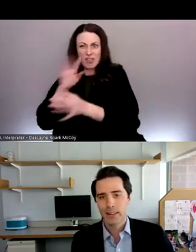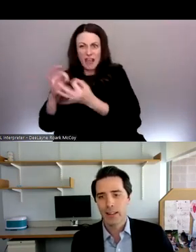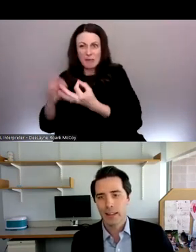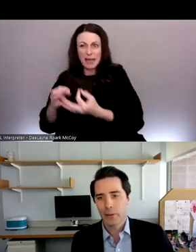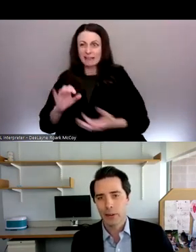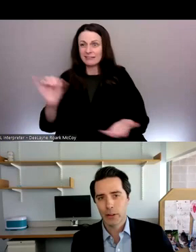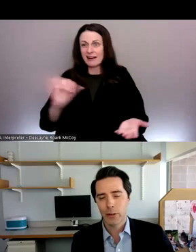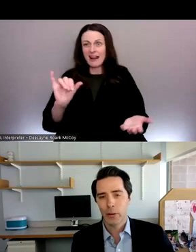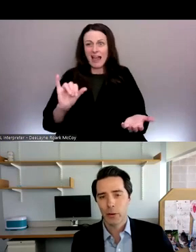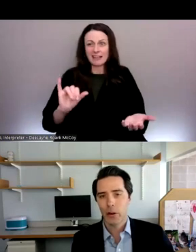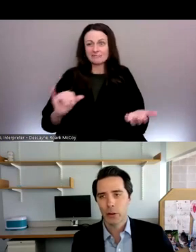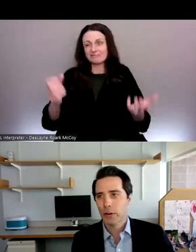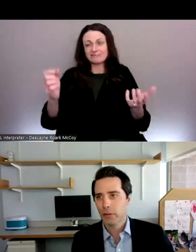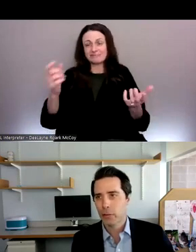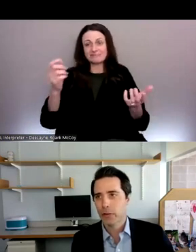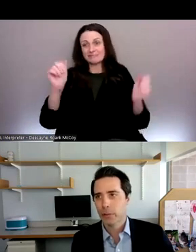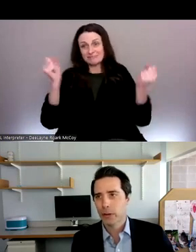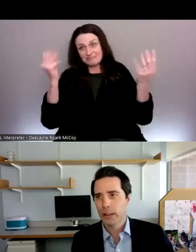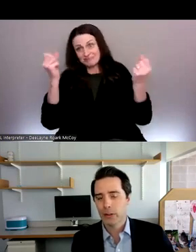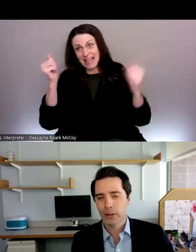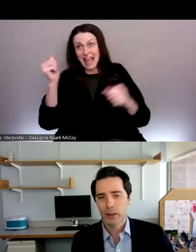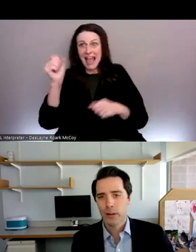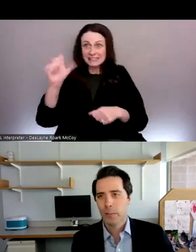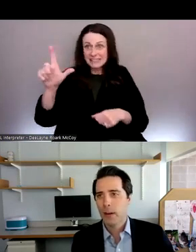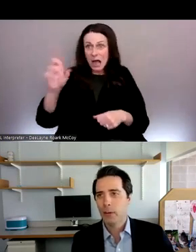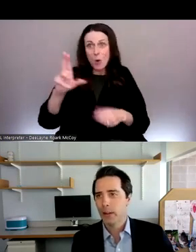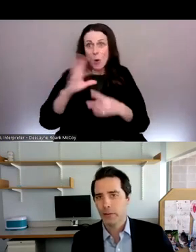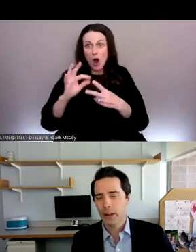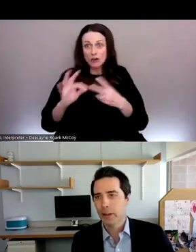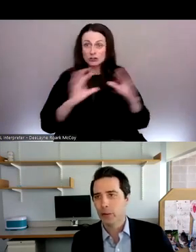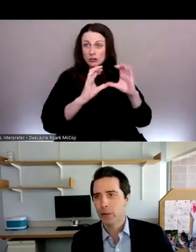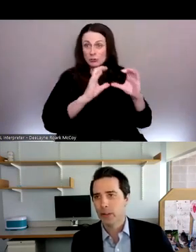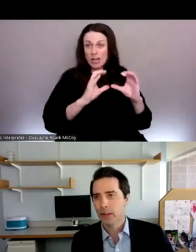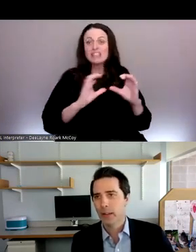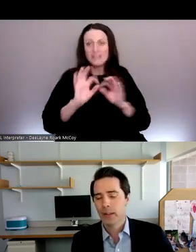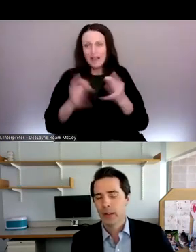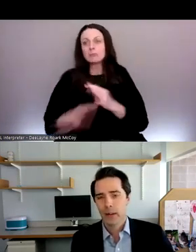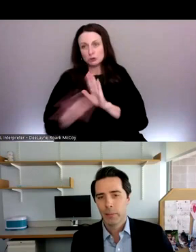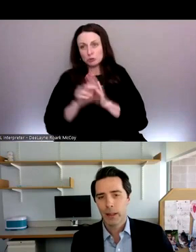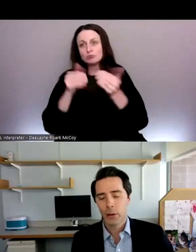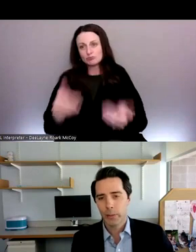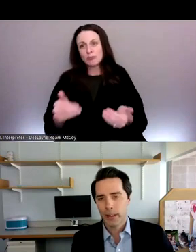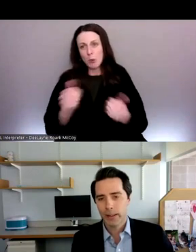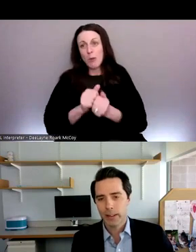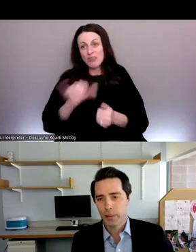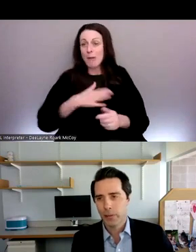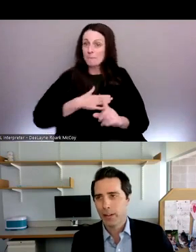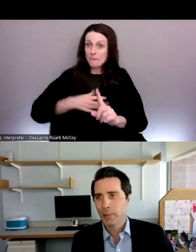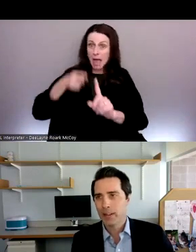sign language or Alternative forms of communication may be what that family chooses